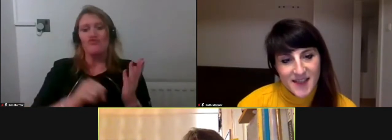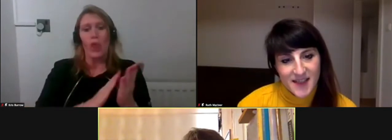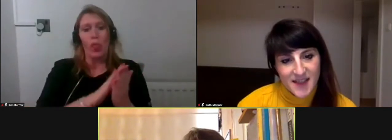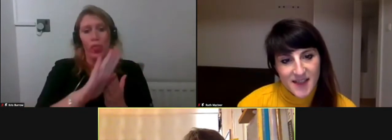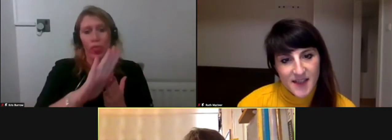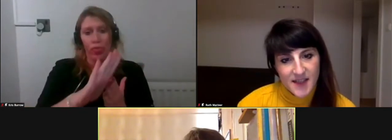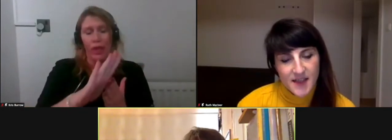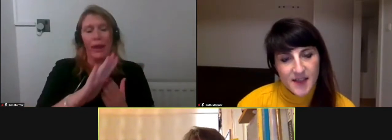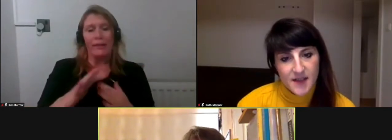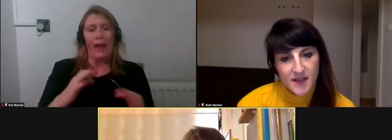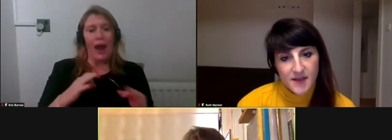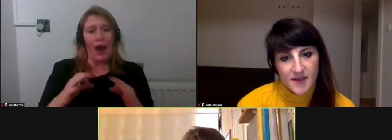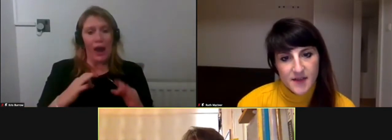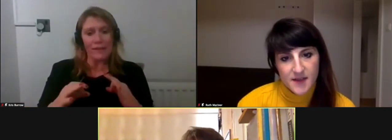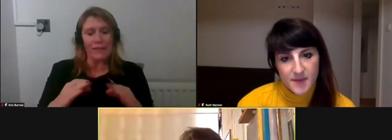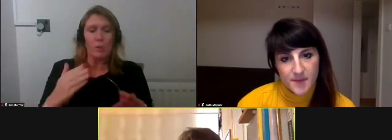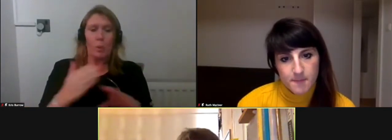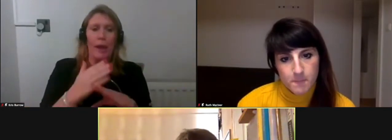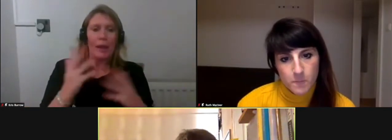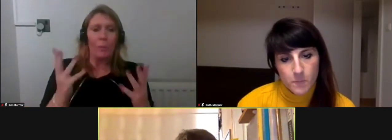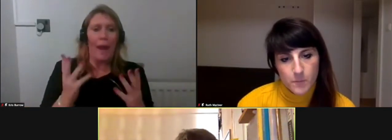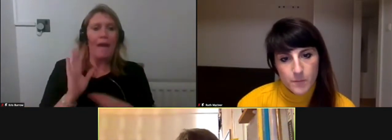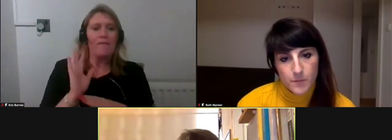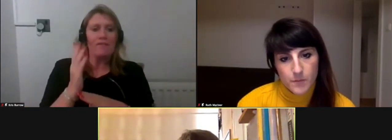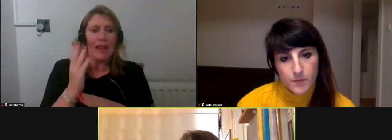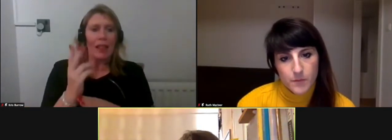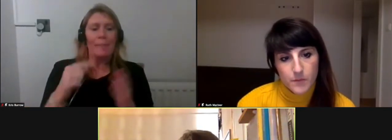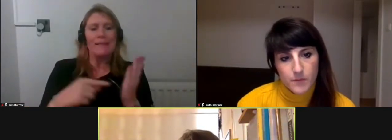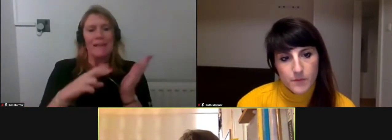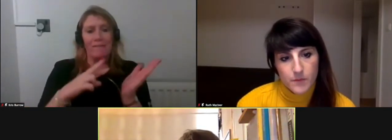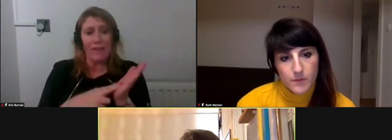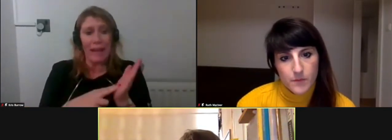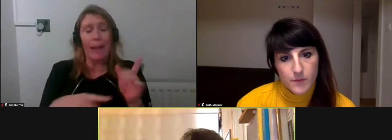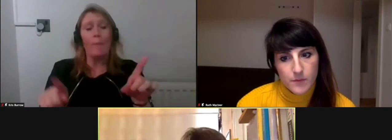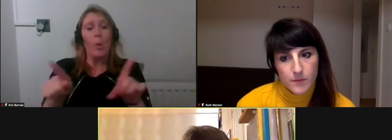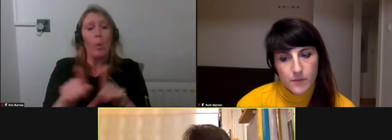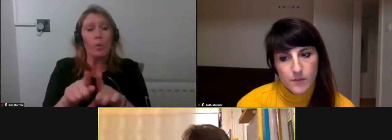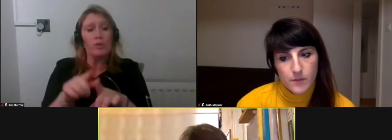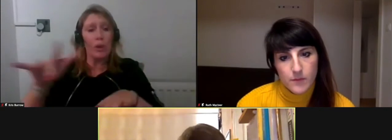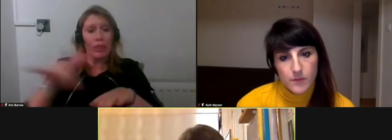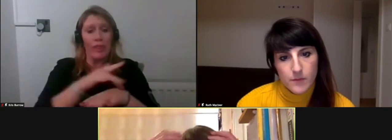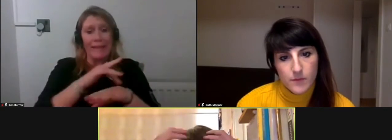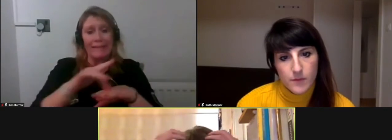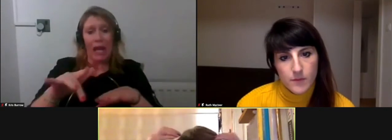working in film and TV, but also in theatre. I'm a white woman, I have